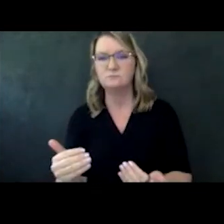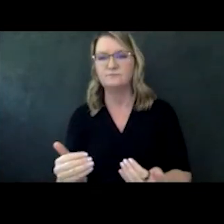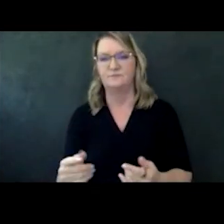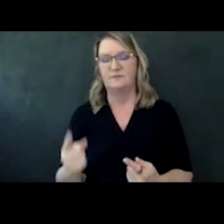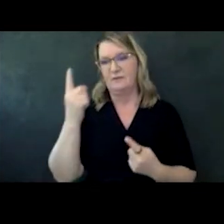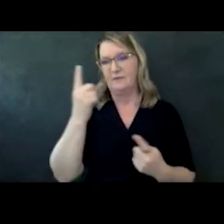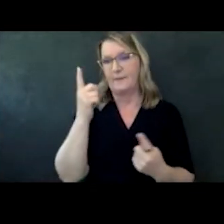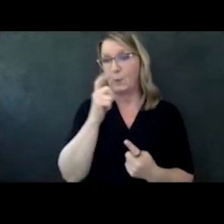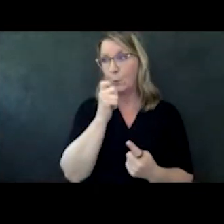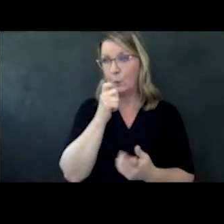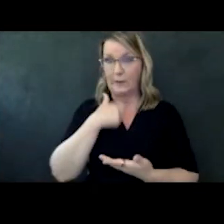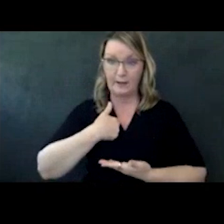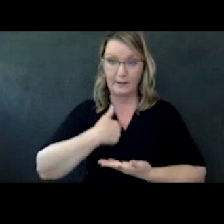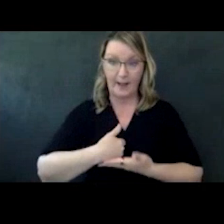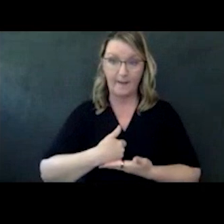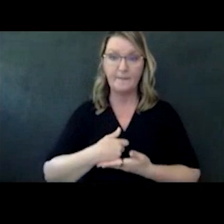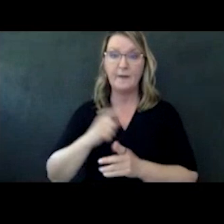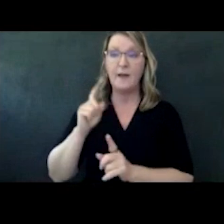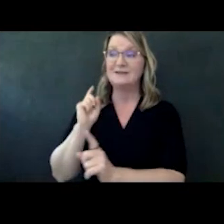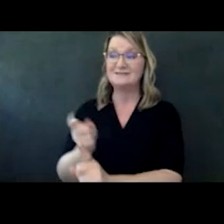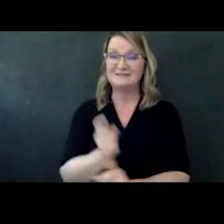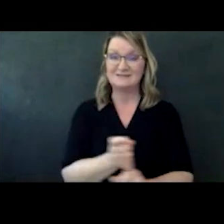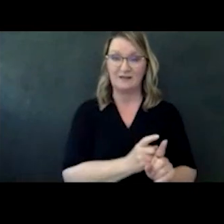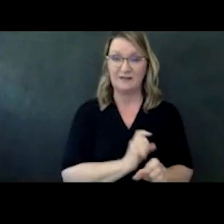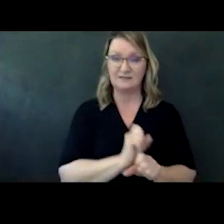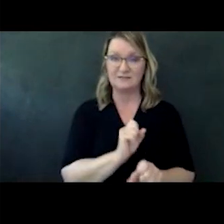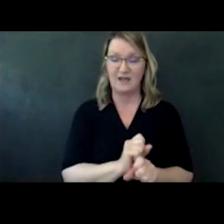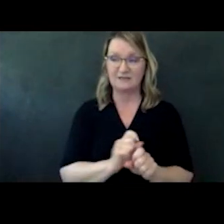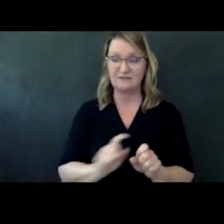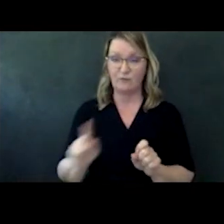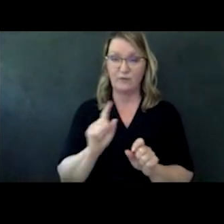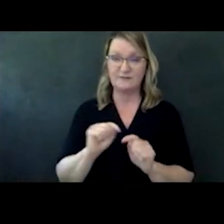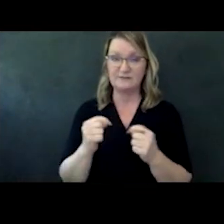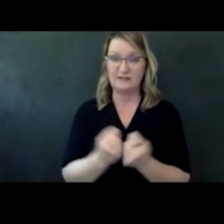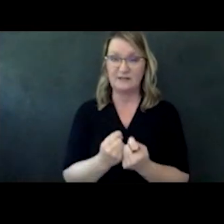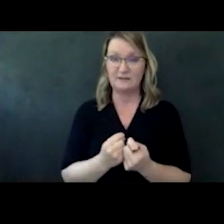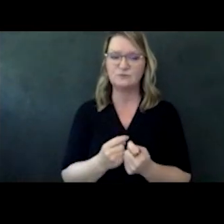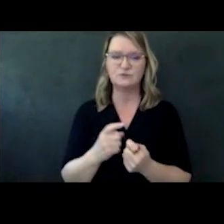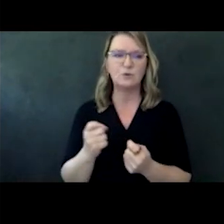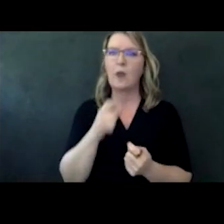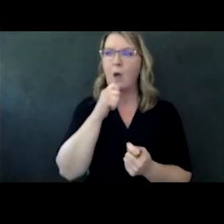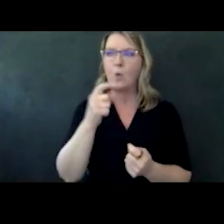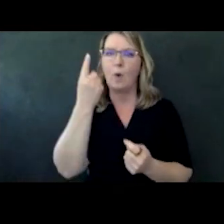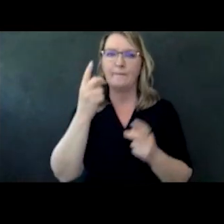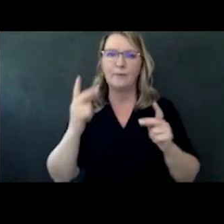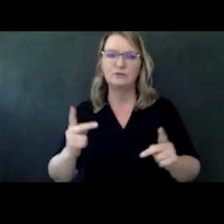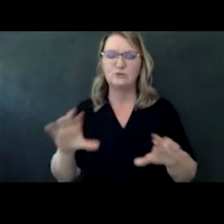who can help delegate tasks across your teams that no one's carrying the whole load. Set clear